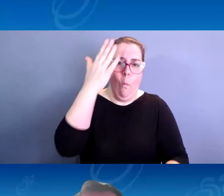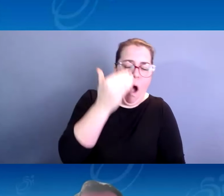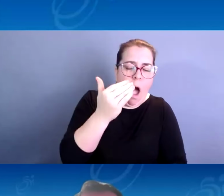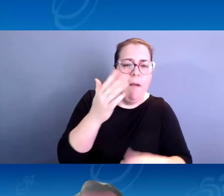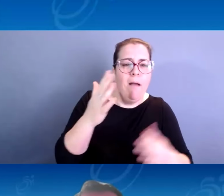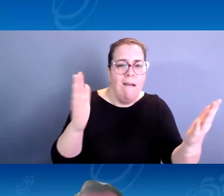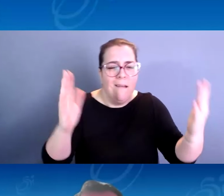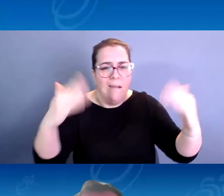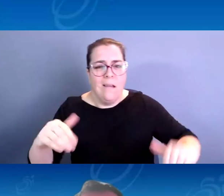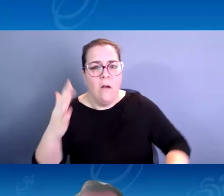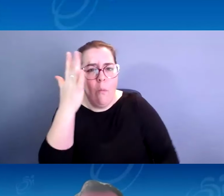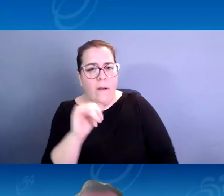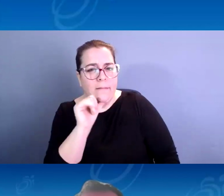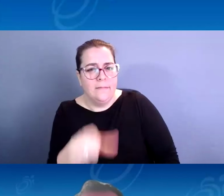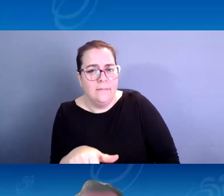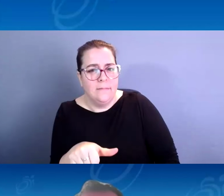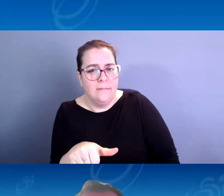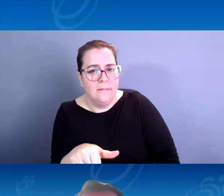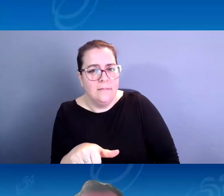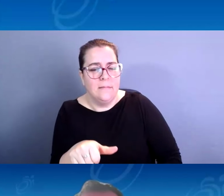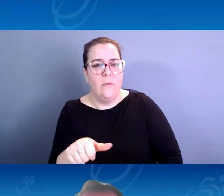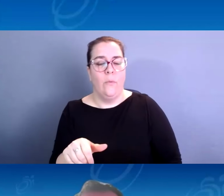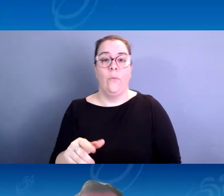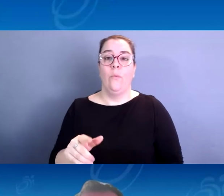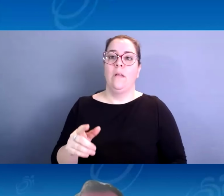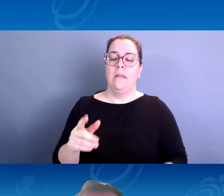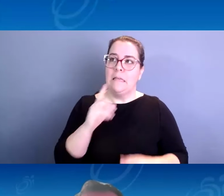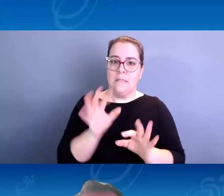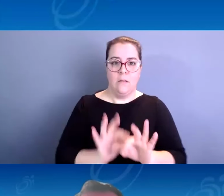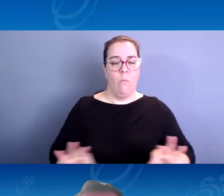It's about making sure that that all of our workers within our workforce